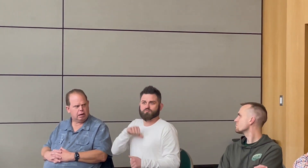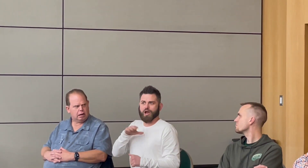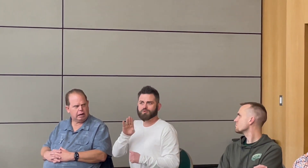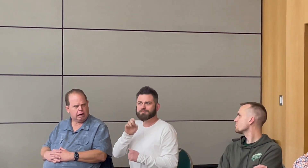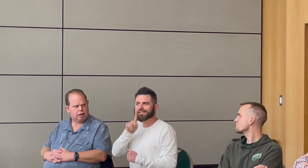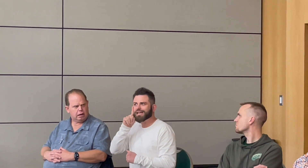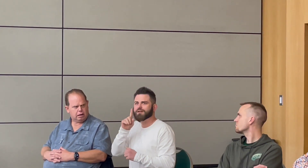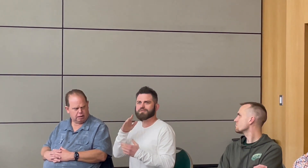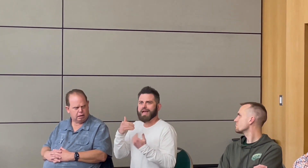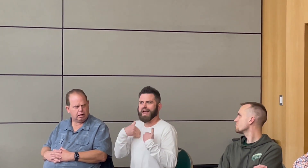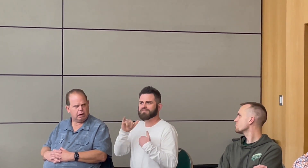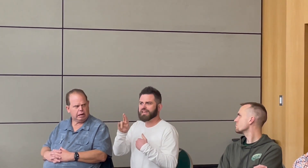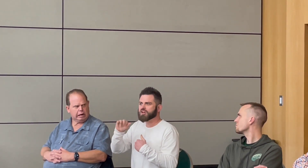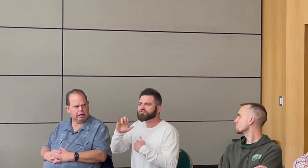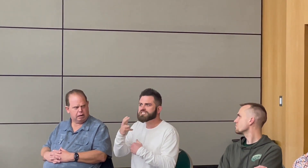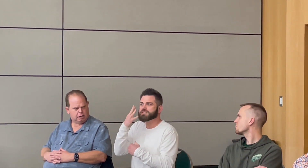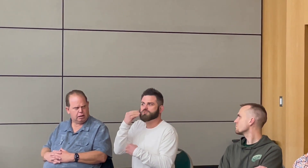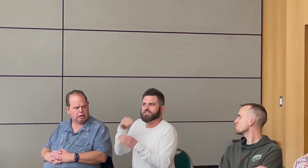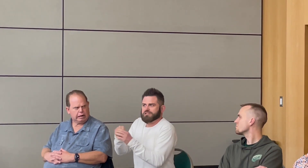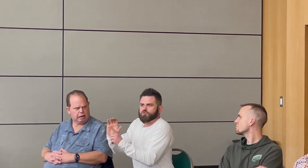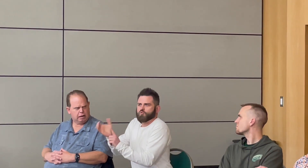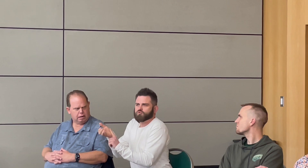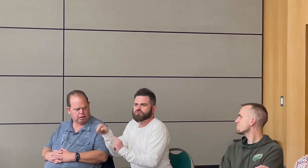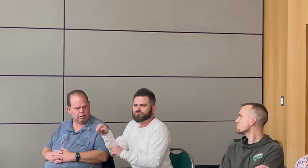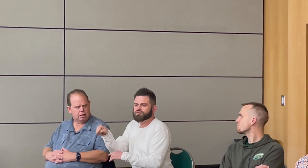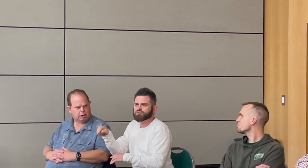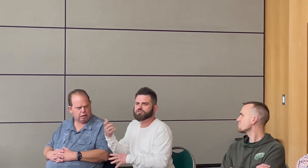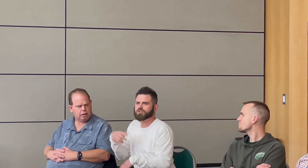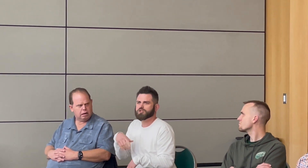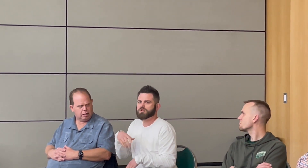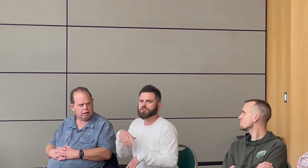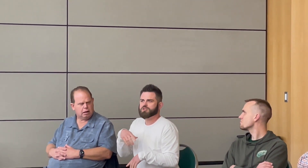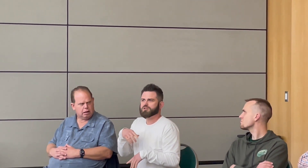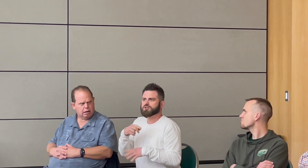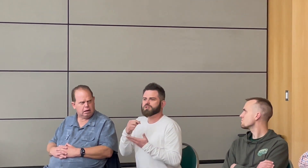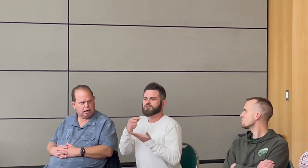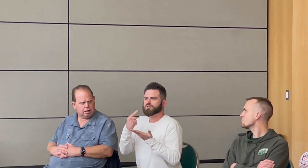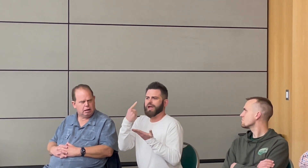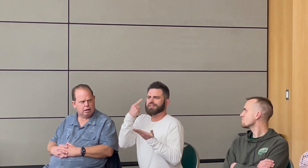the community or lesser we want people to be proud of being deaf to be a part of the rich